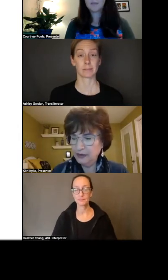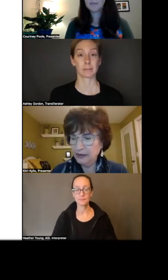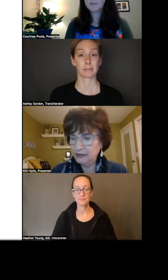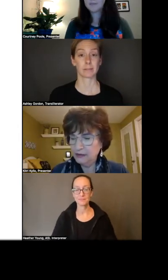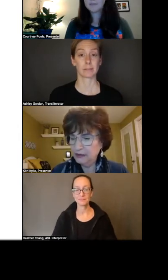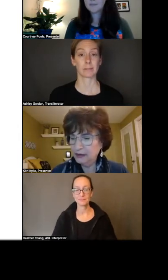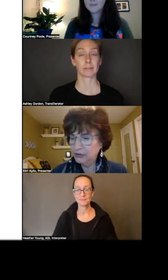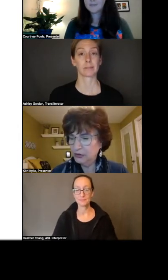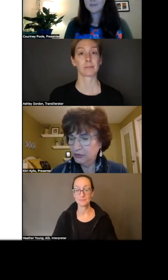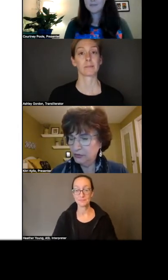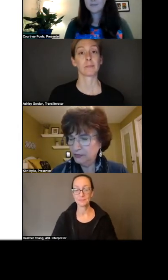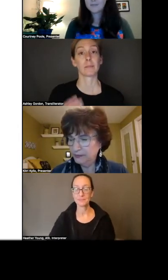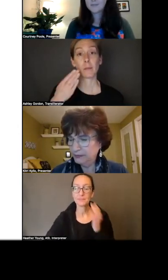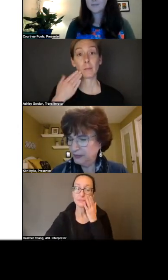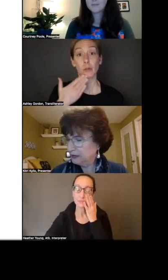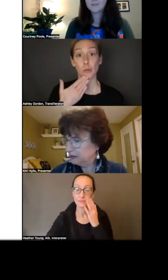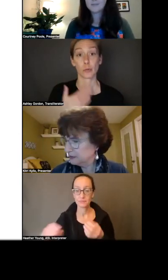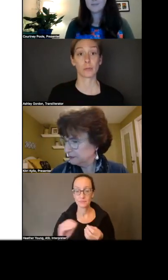Okay, number two is.